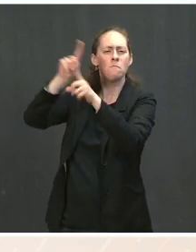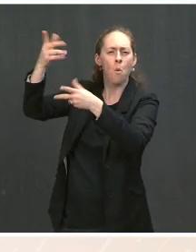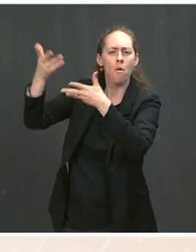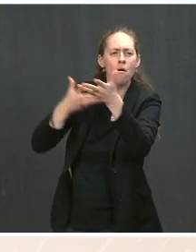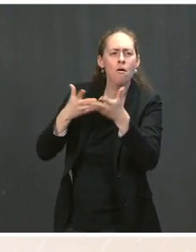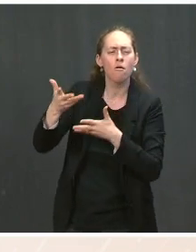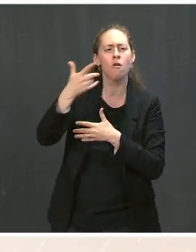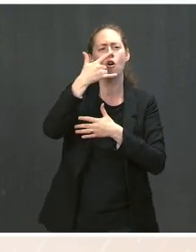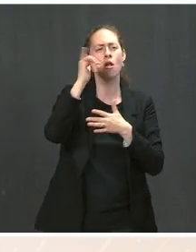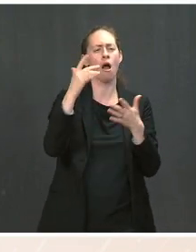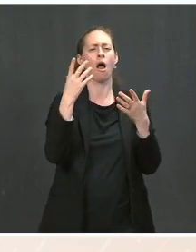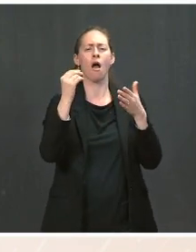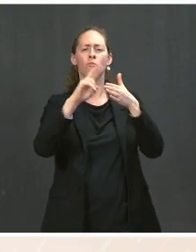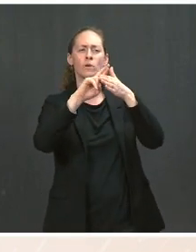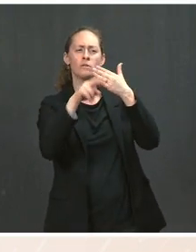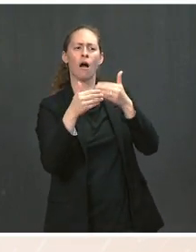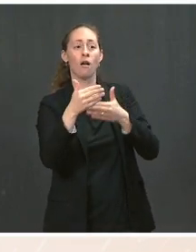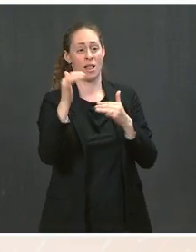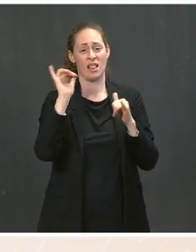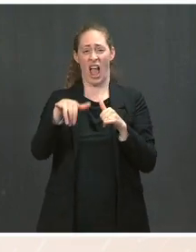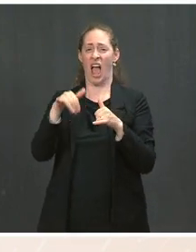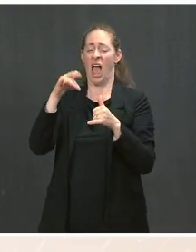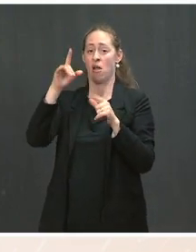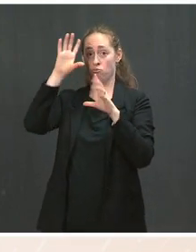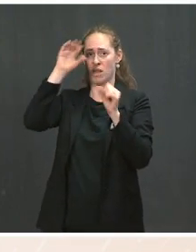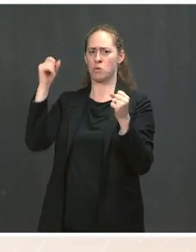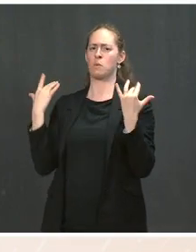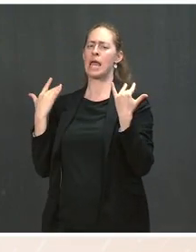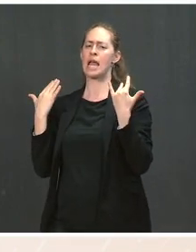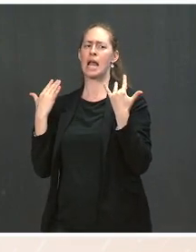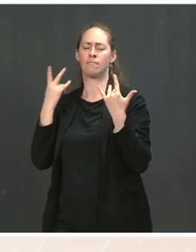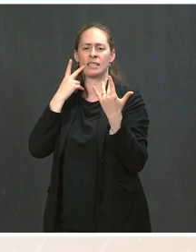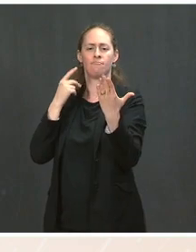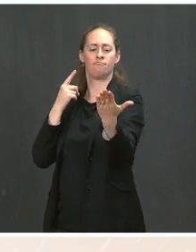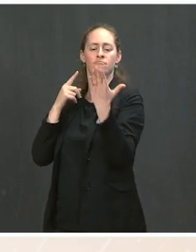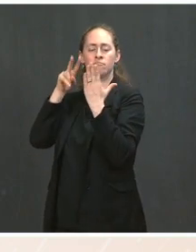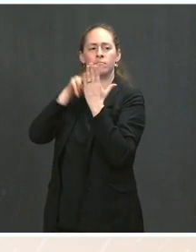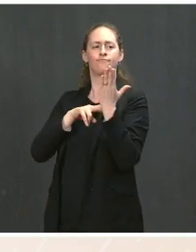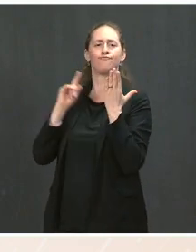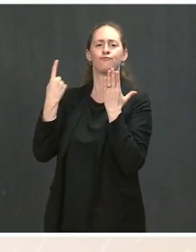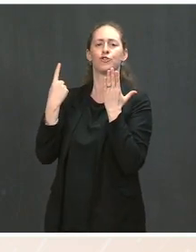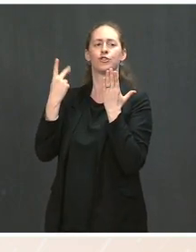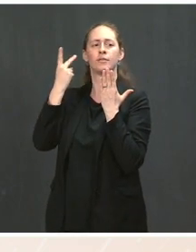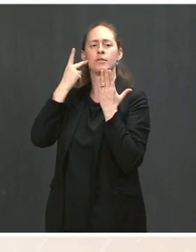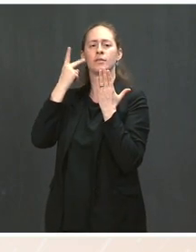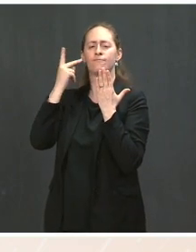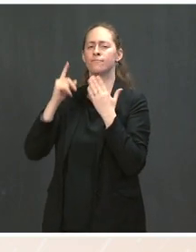So he's going to wait for that to play out, and wait to read that report. The Press: So, I mean -- I mean,